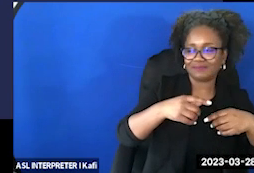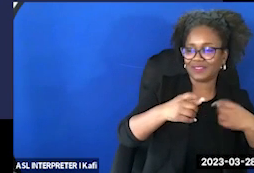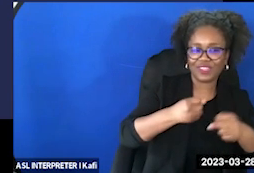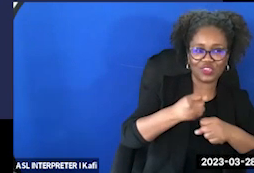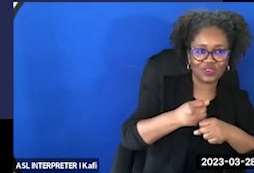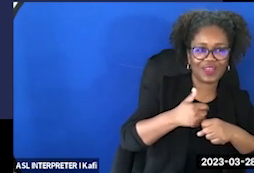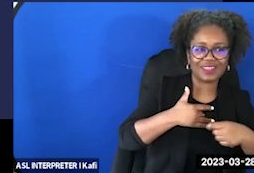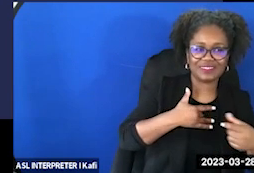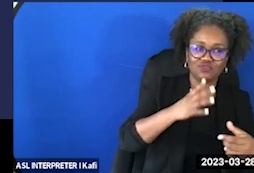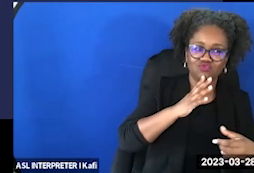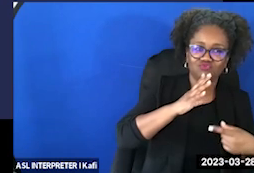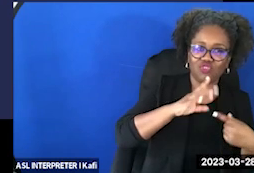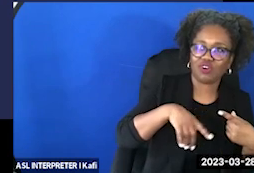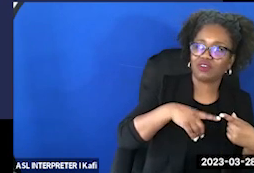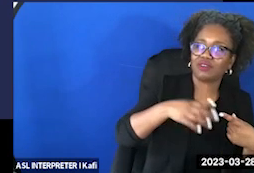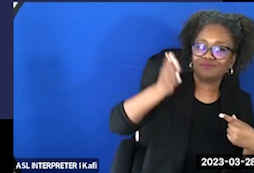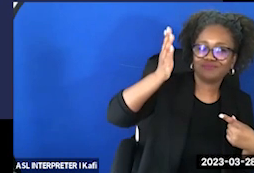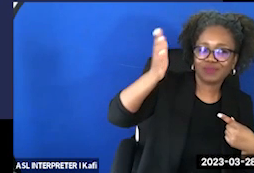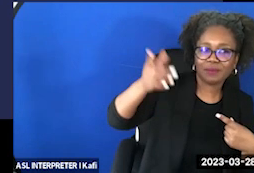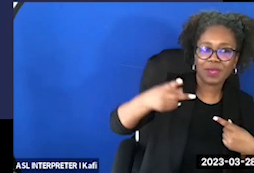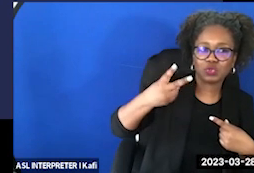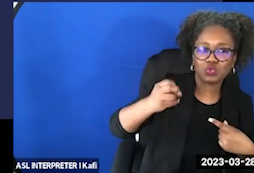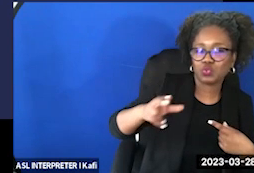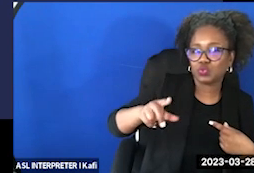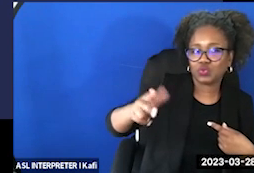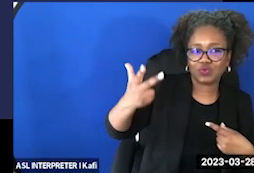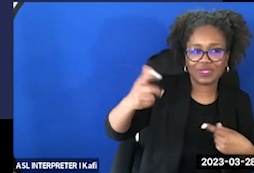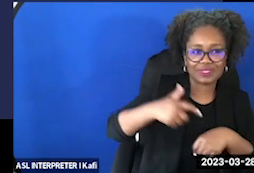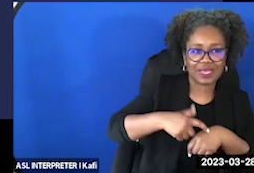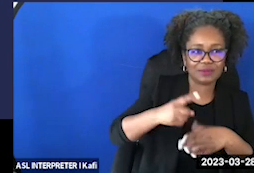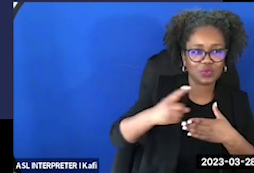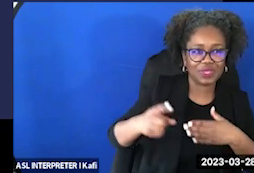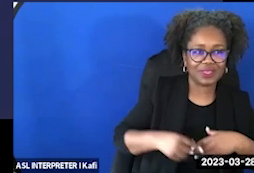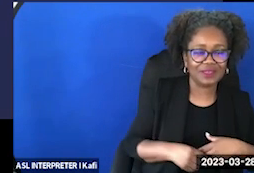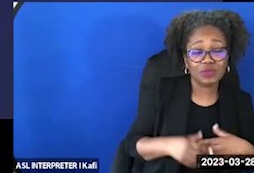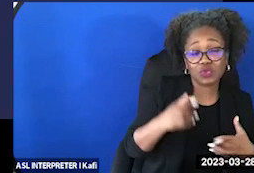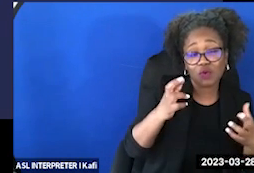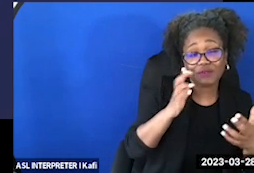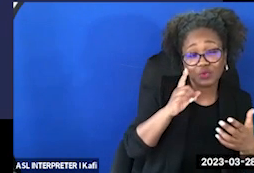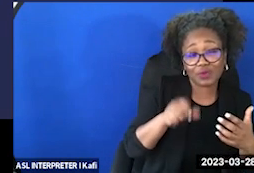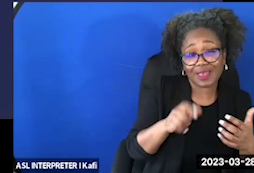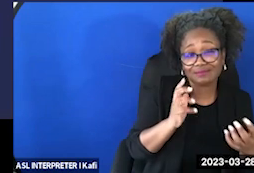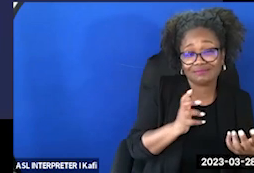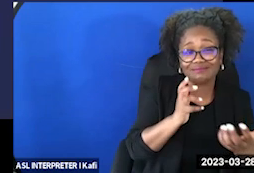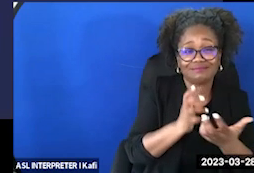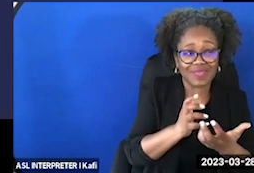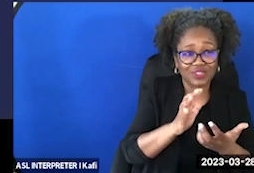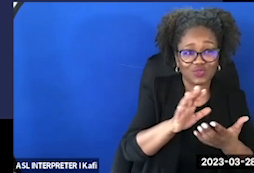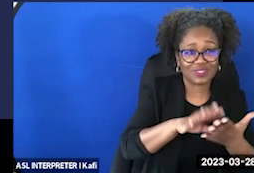Debbie Stine, Science & Technology Policy Academy: one or the other is more likely to fit your schedule. Debbie Stine, Science & Technology Policy Academy: So thank you